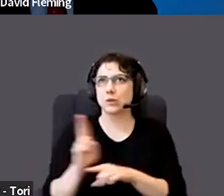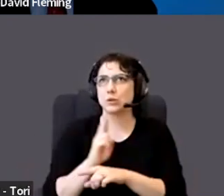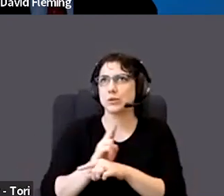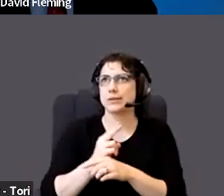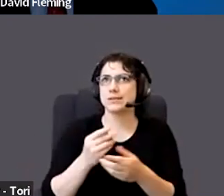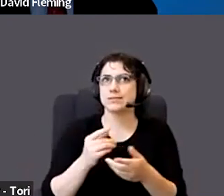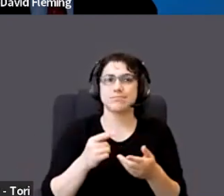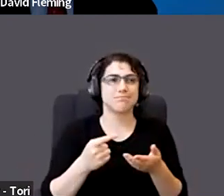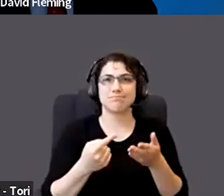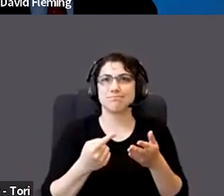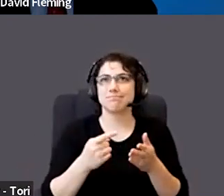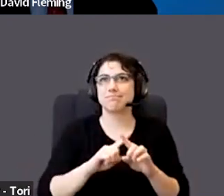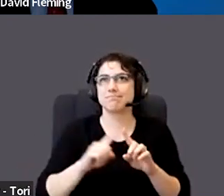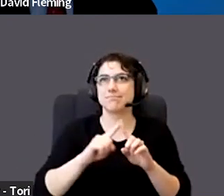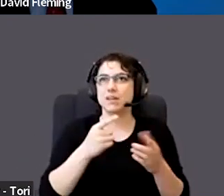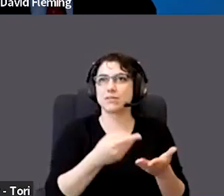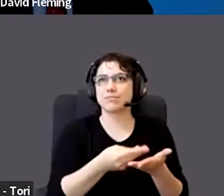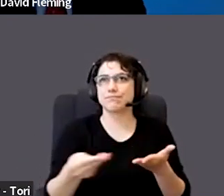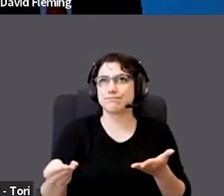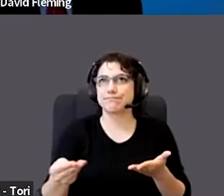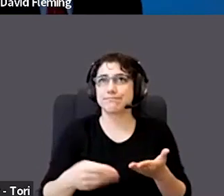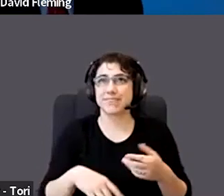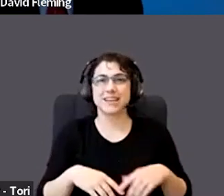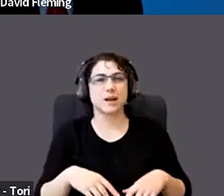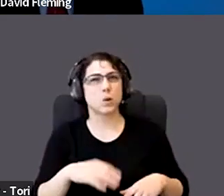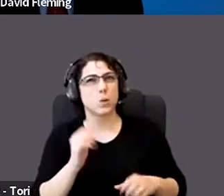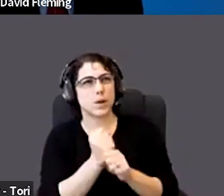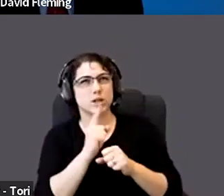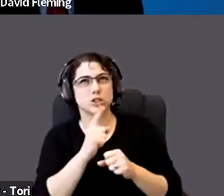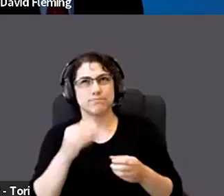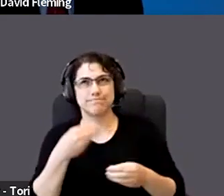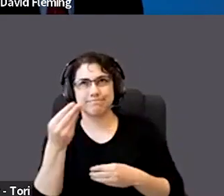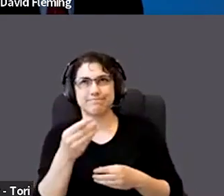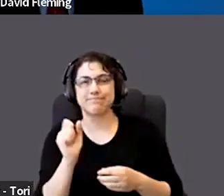Thanks. Thank you. We'll make sure to get you that information. Thanks all.